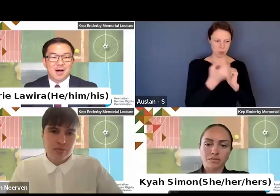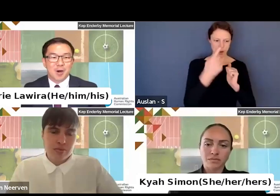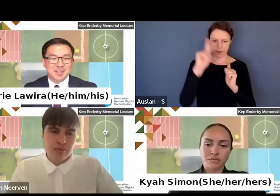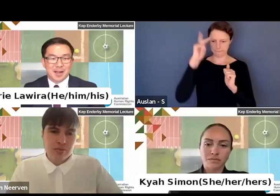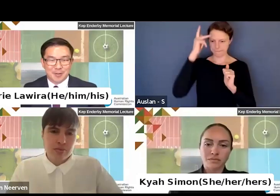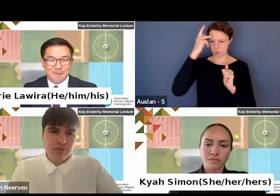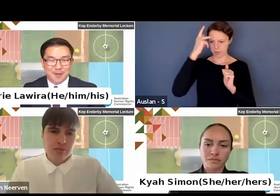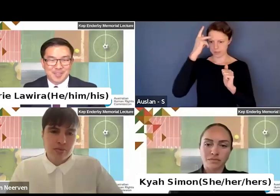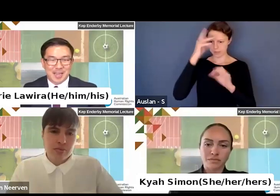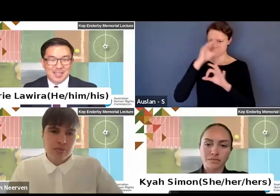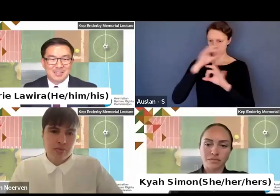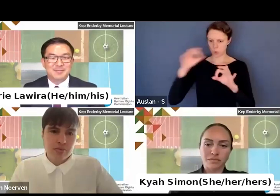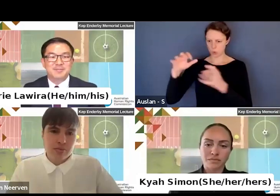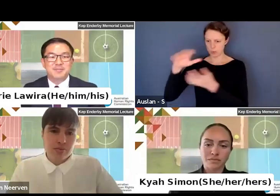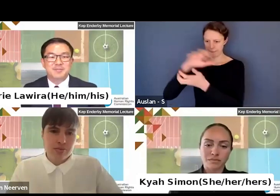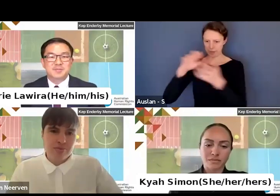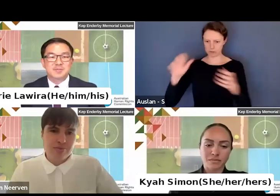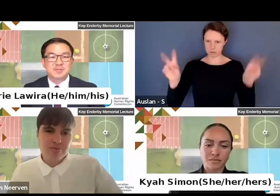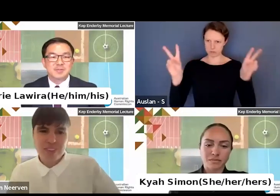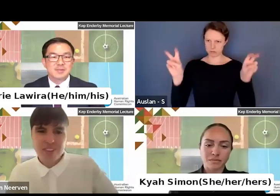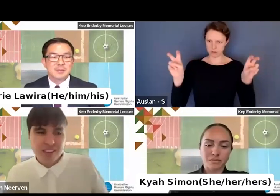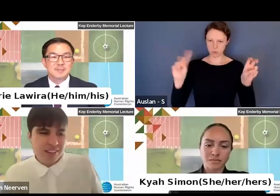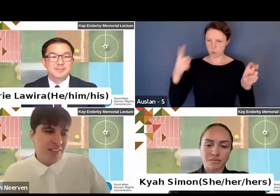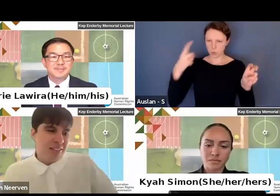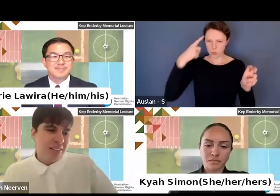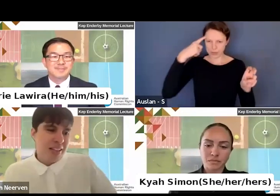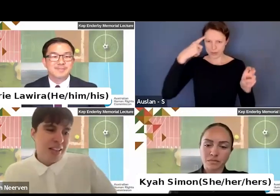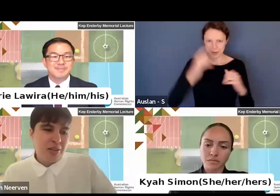I might start with you first, Ellen. Yeah.